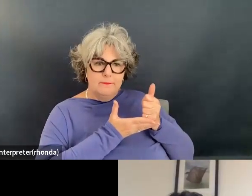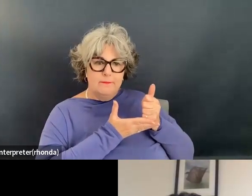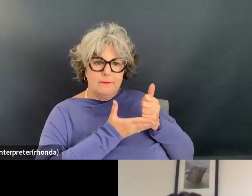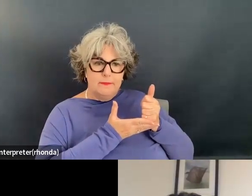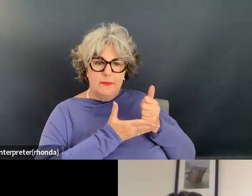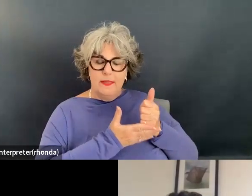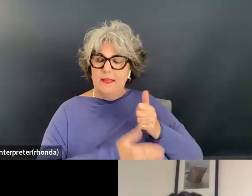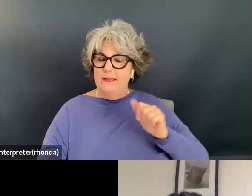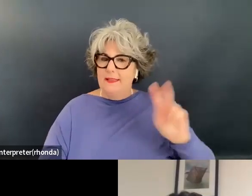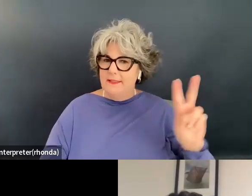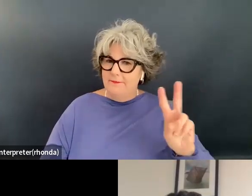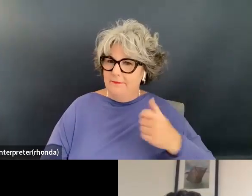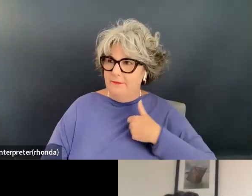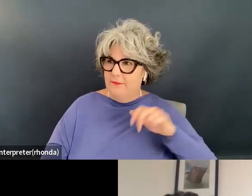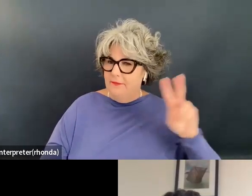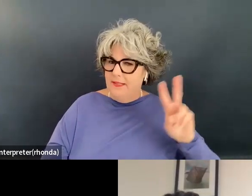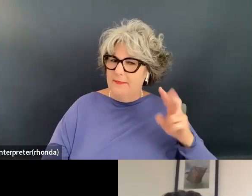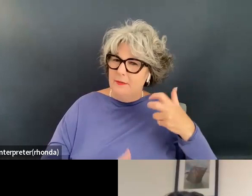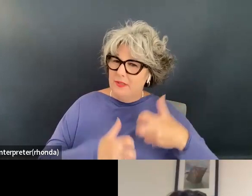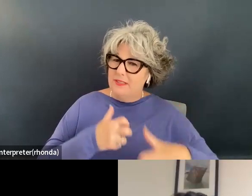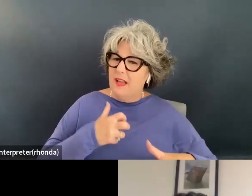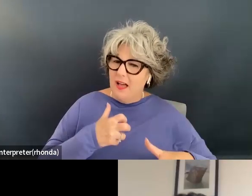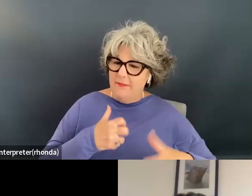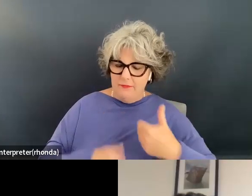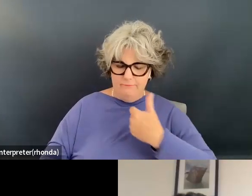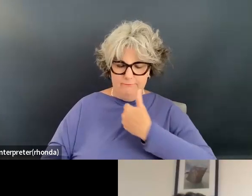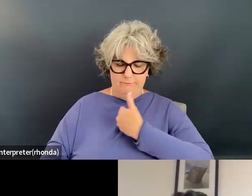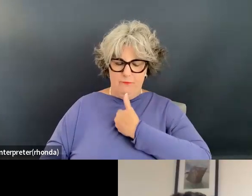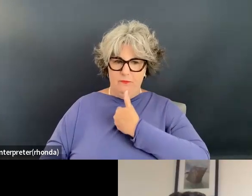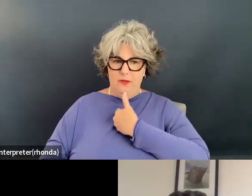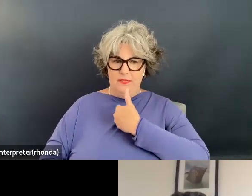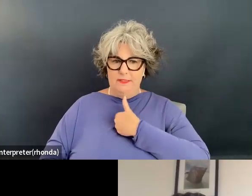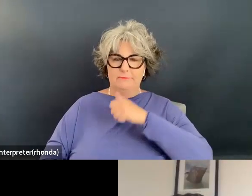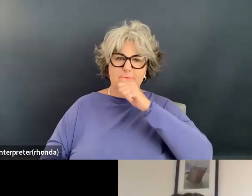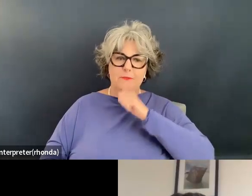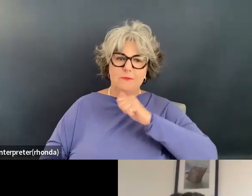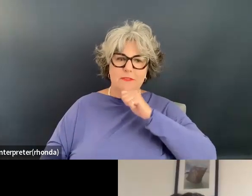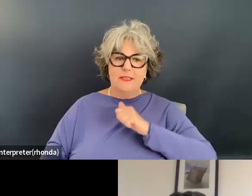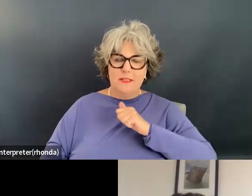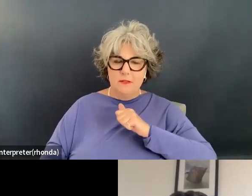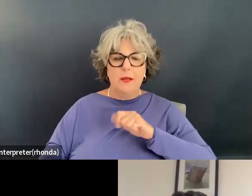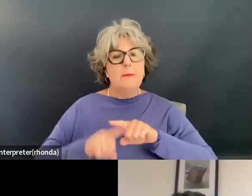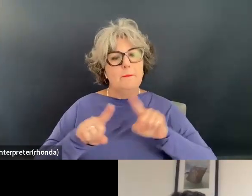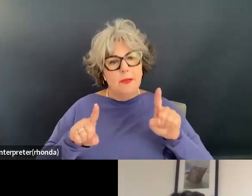it was very, hardest thing for me to deal with this stigma. There is a very big stigma